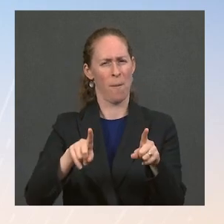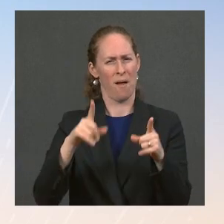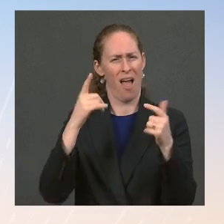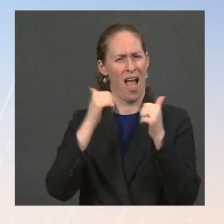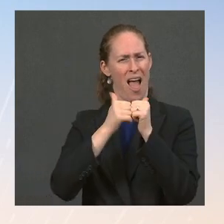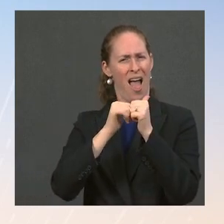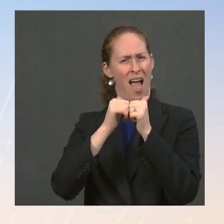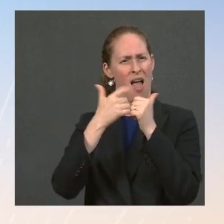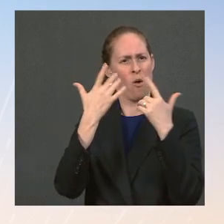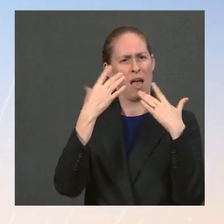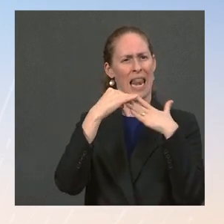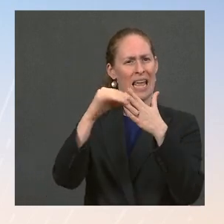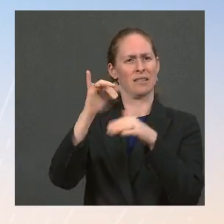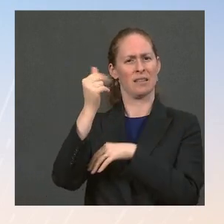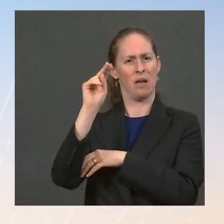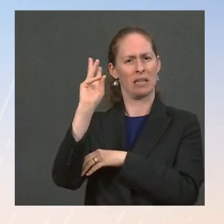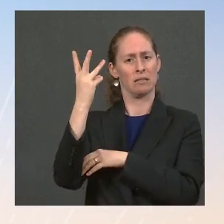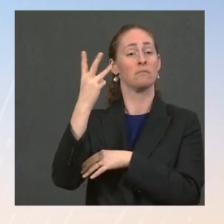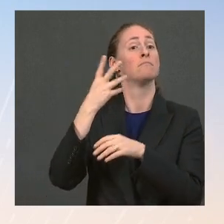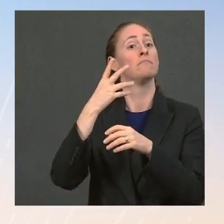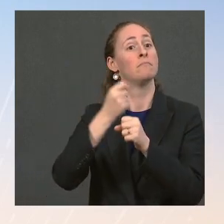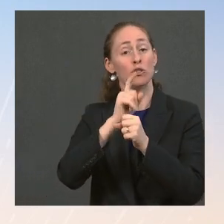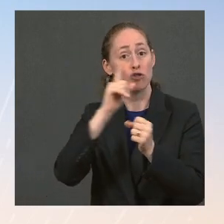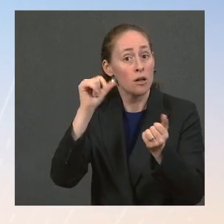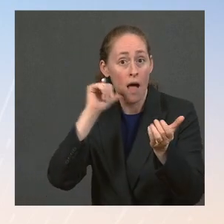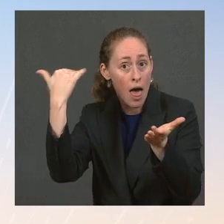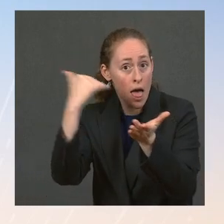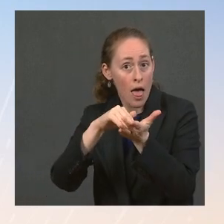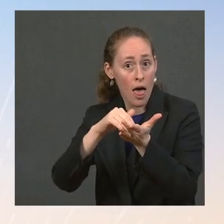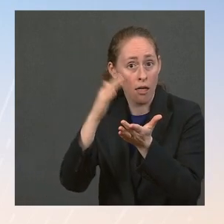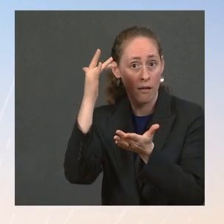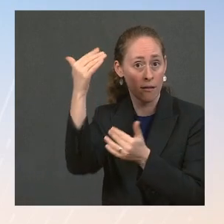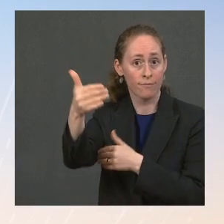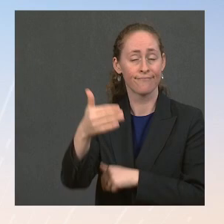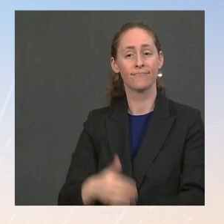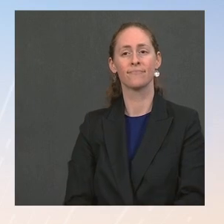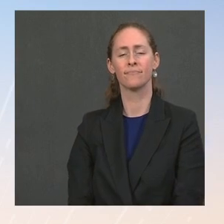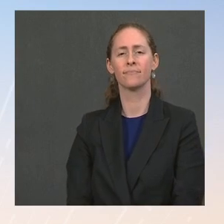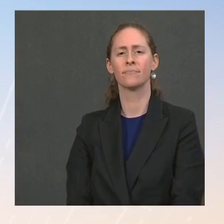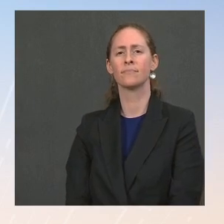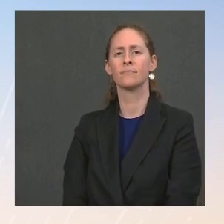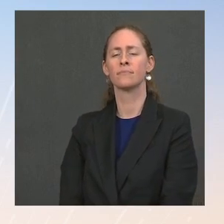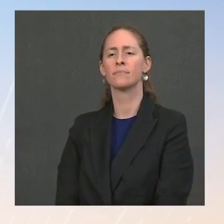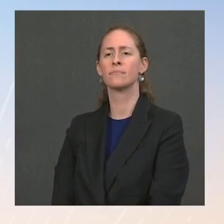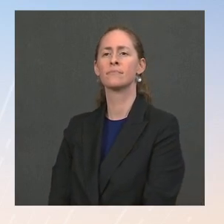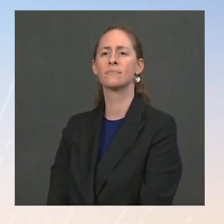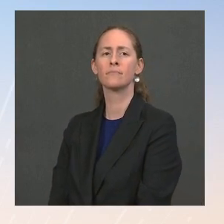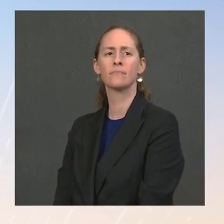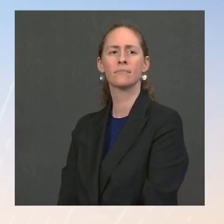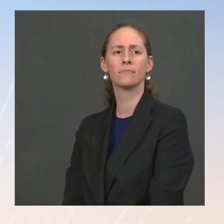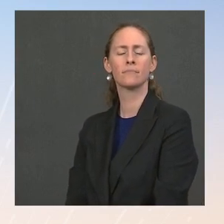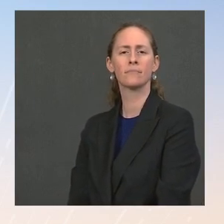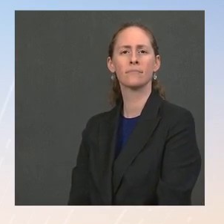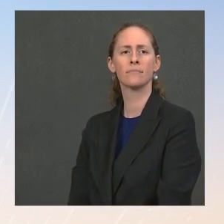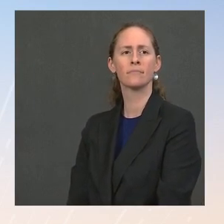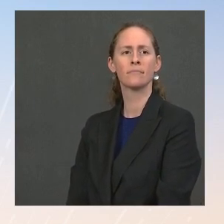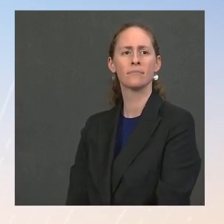The Press: The President had previously said that the American Rescue Plan would add 7 million jobs to the economy.